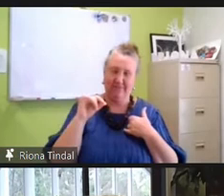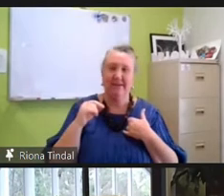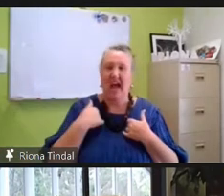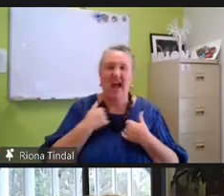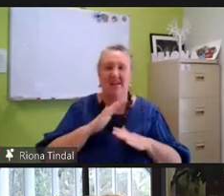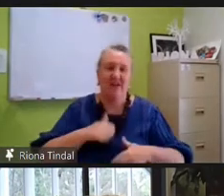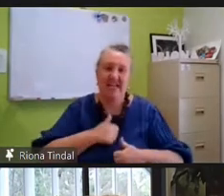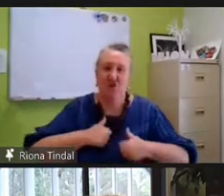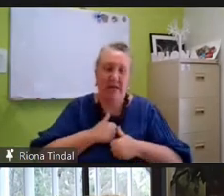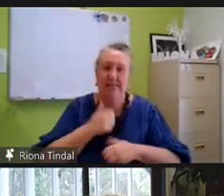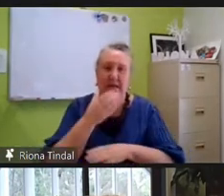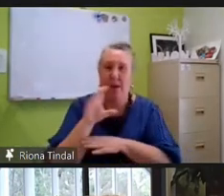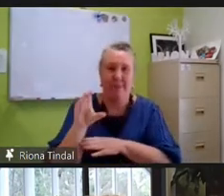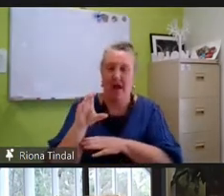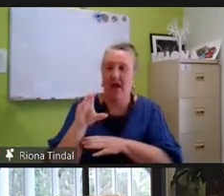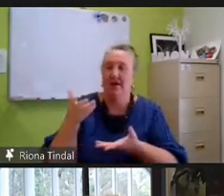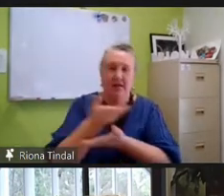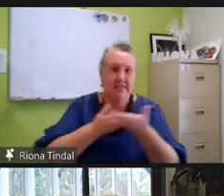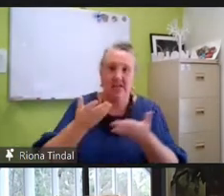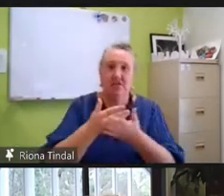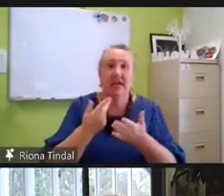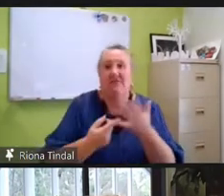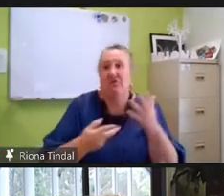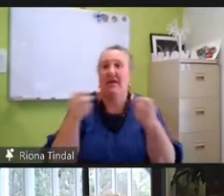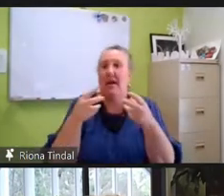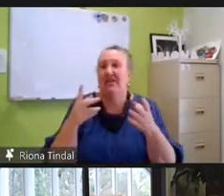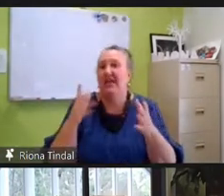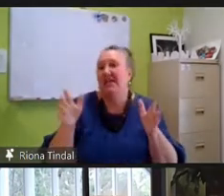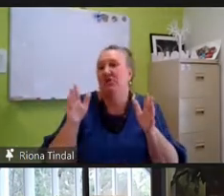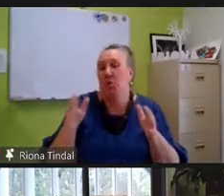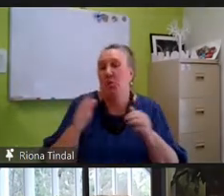provided within the chat box. That's not equity. That's not equal, and it makes person feel very,